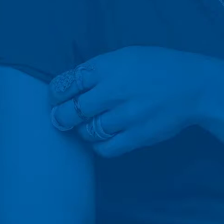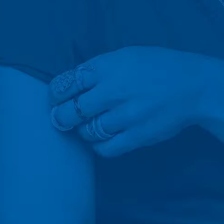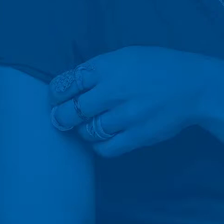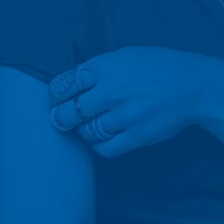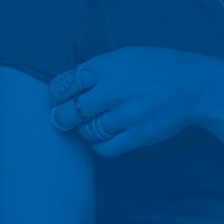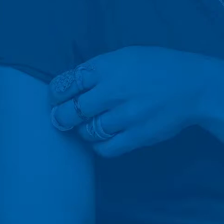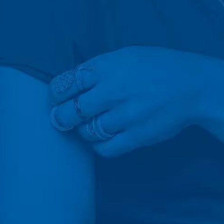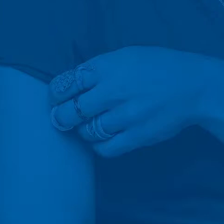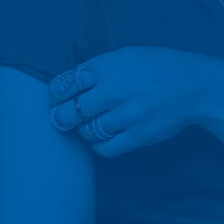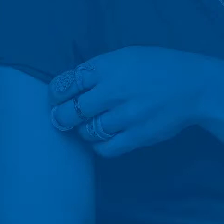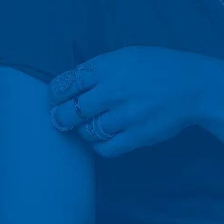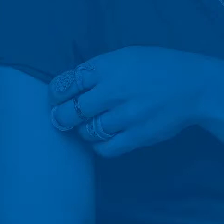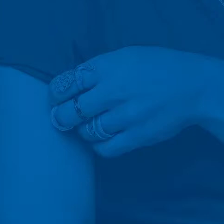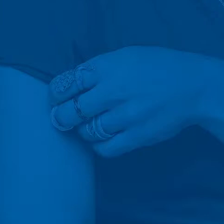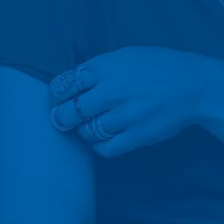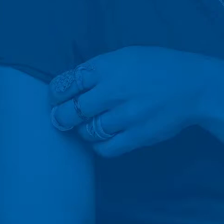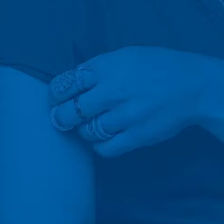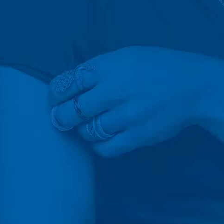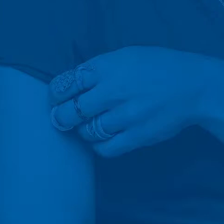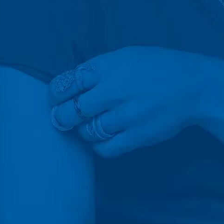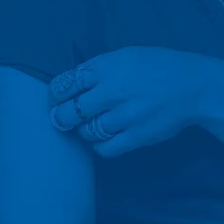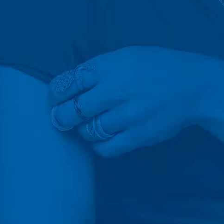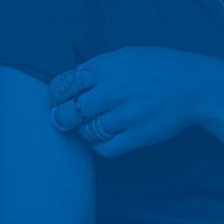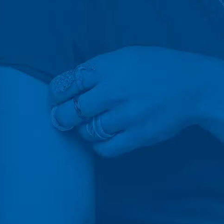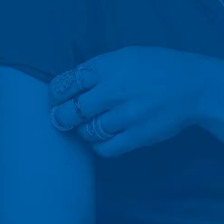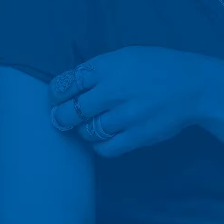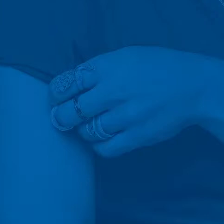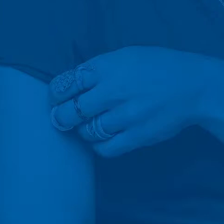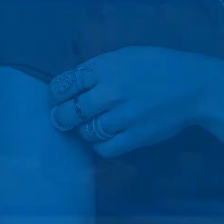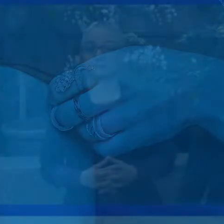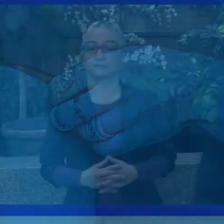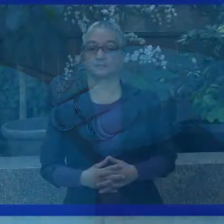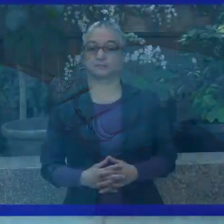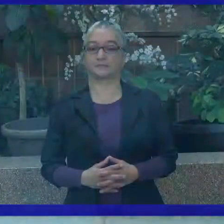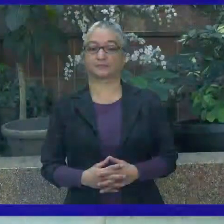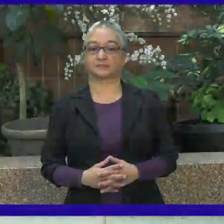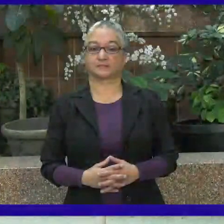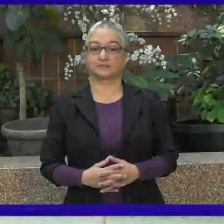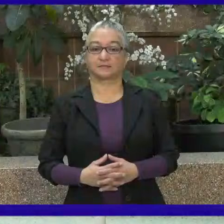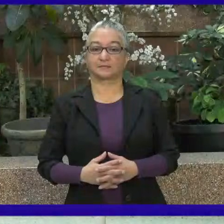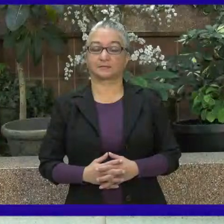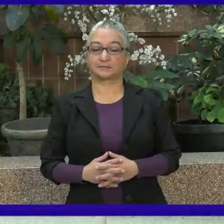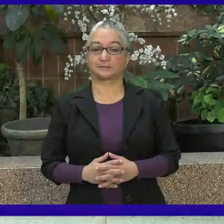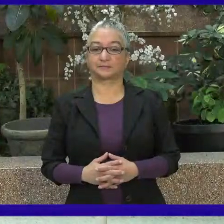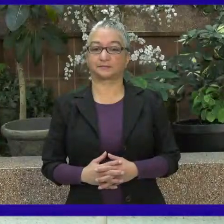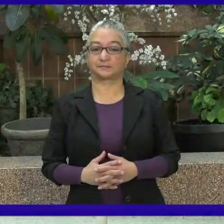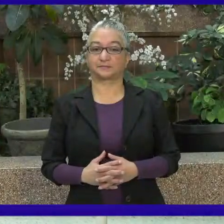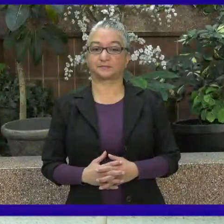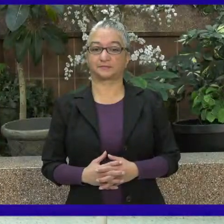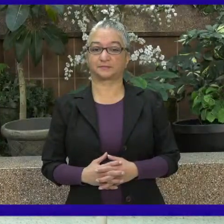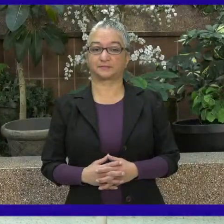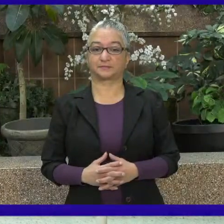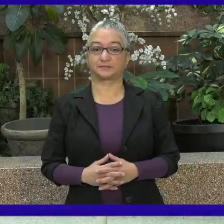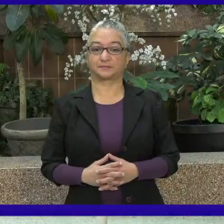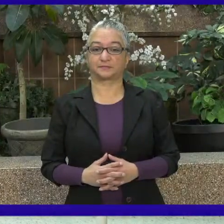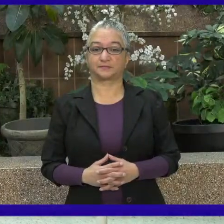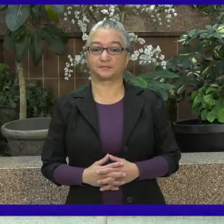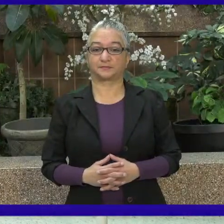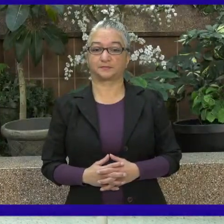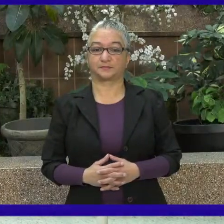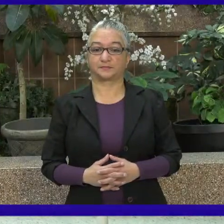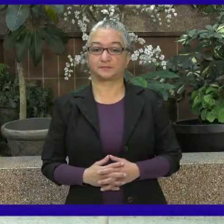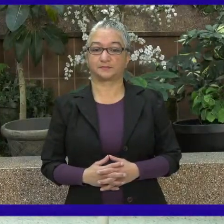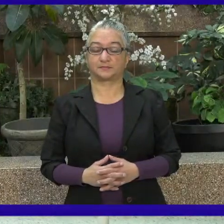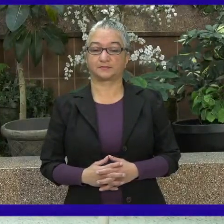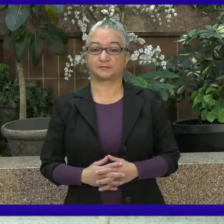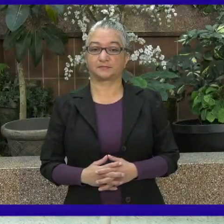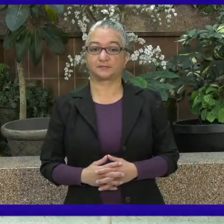okay we're good